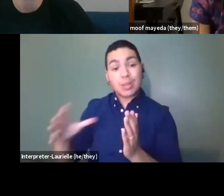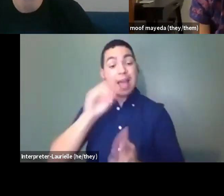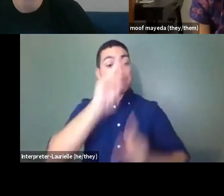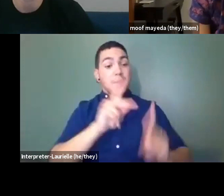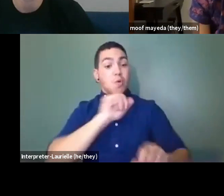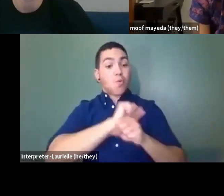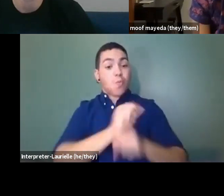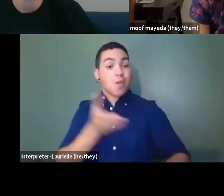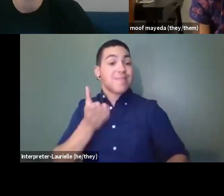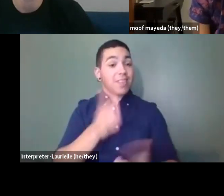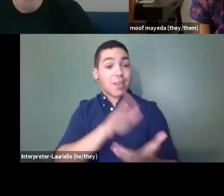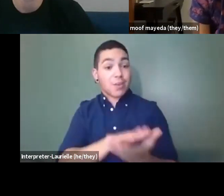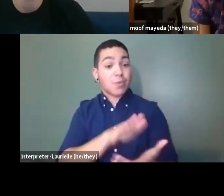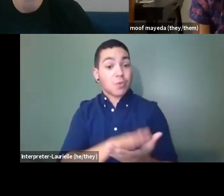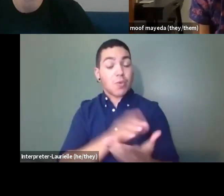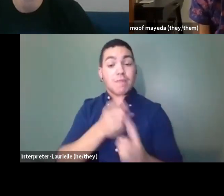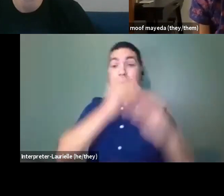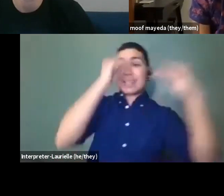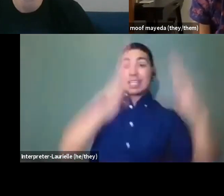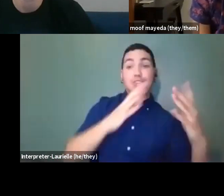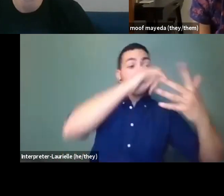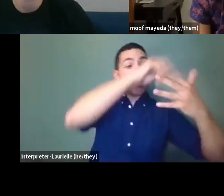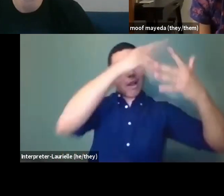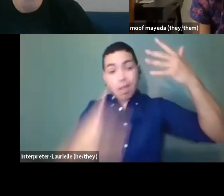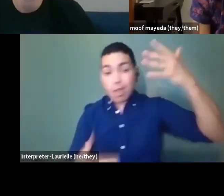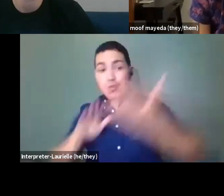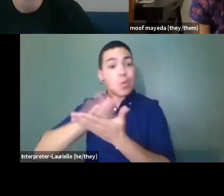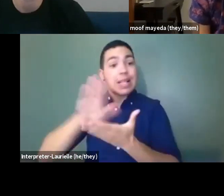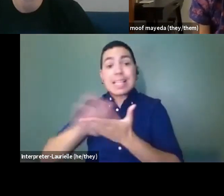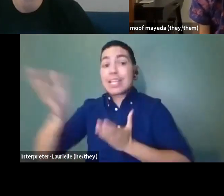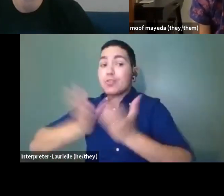Thanks, Iden. Thank you, Moof, thank you, Tyler.